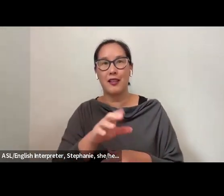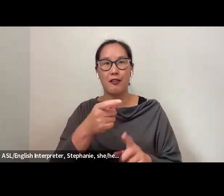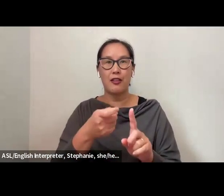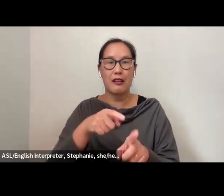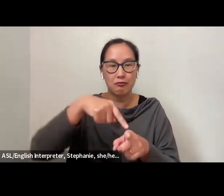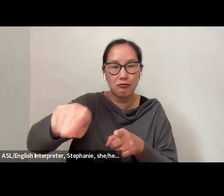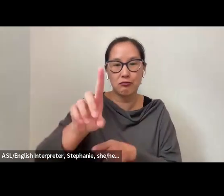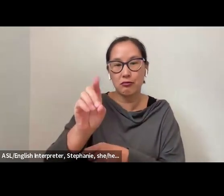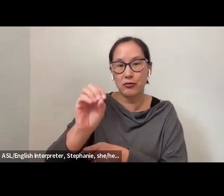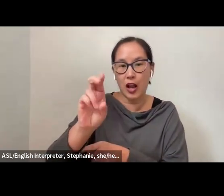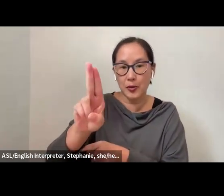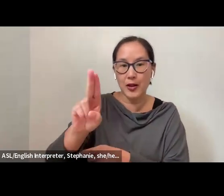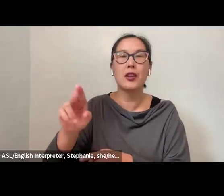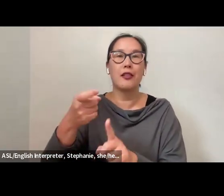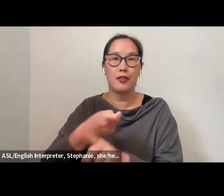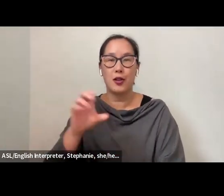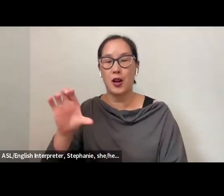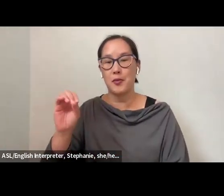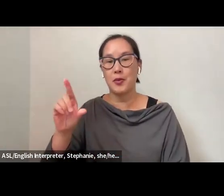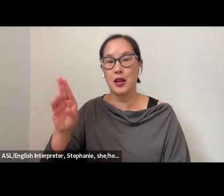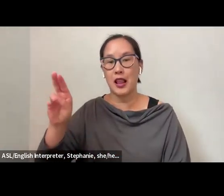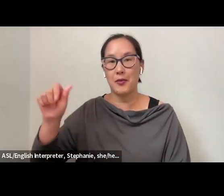and Canadian documentary film director,